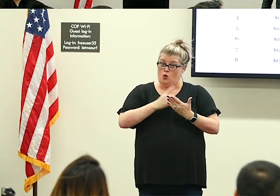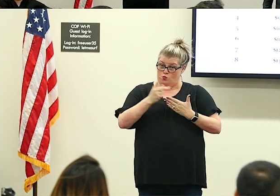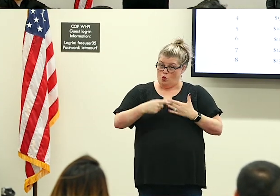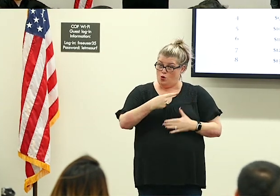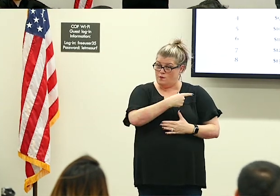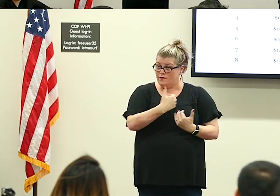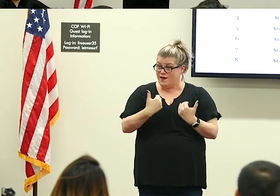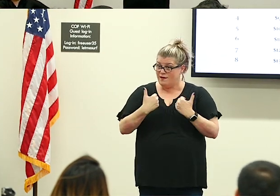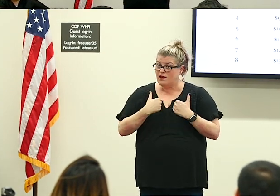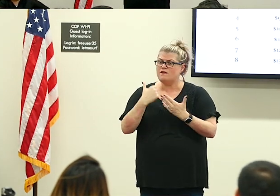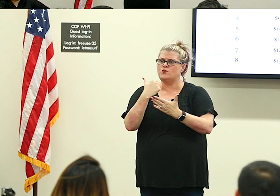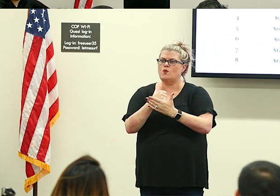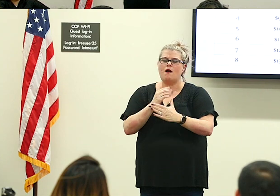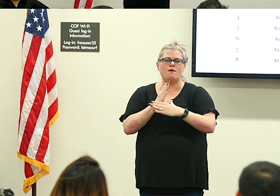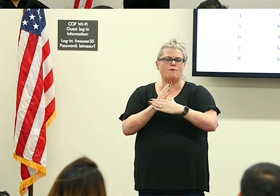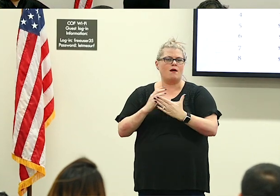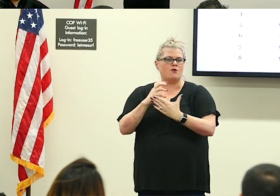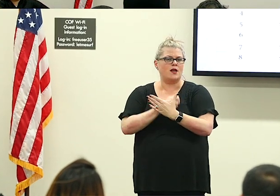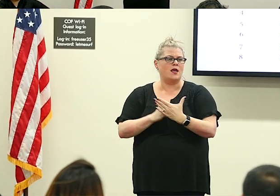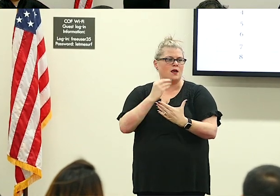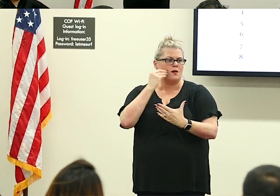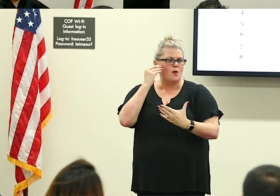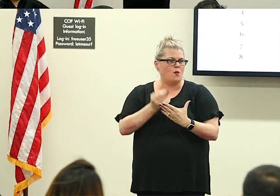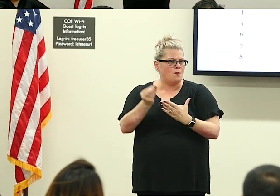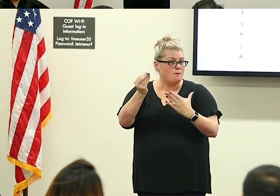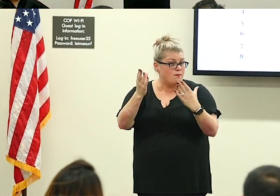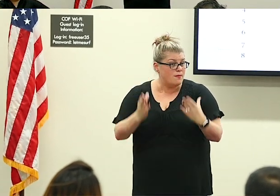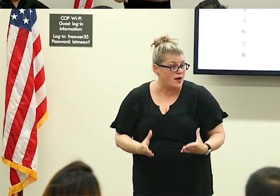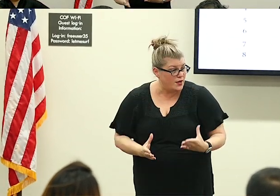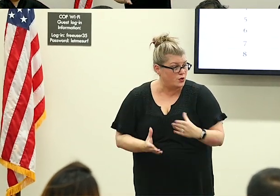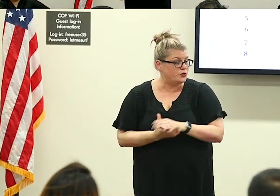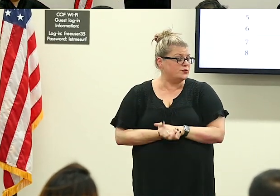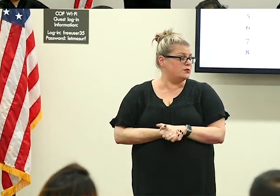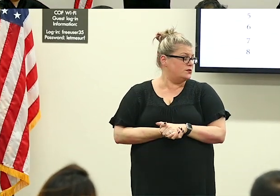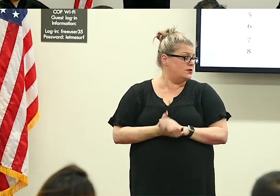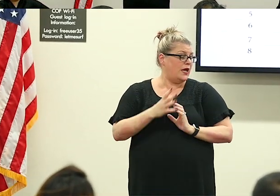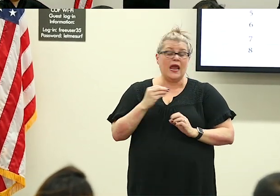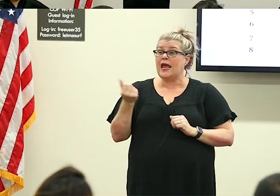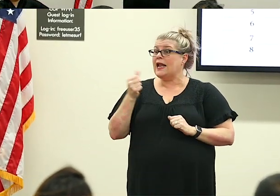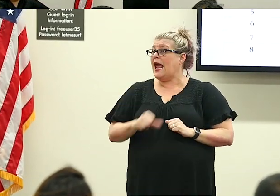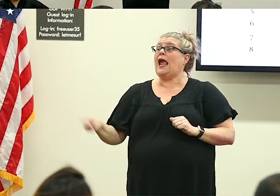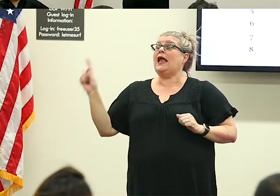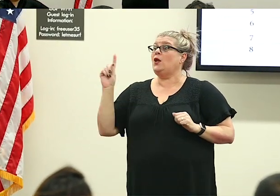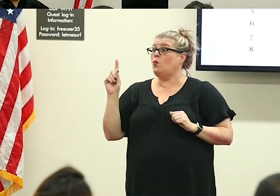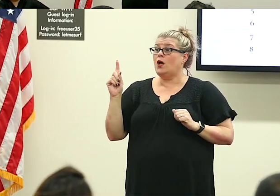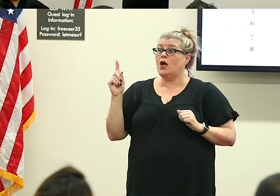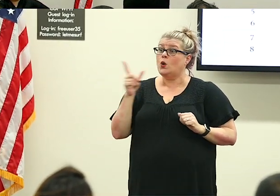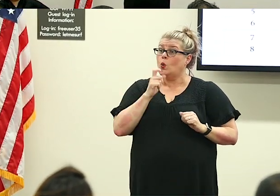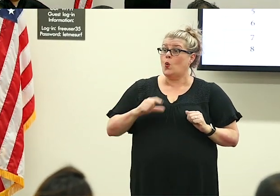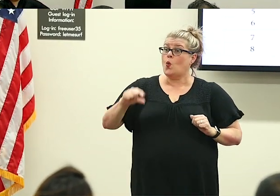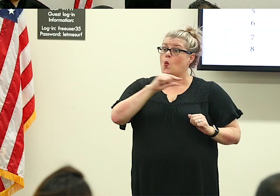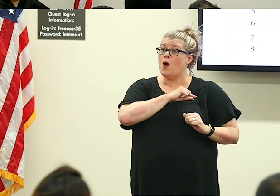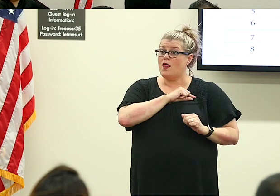that helps moderate-income buyers. And anyone who qualifies through it